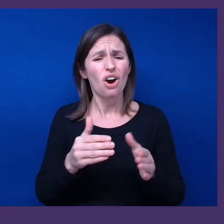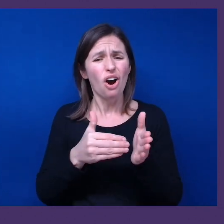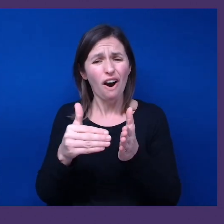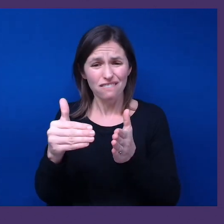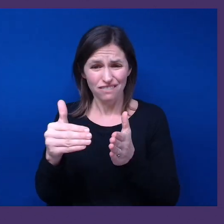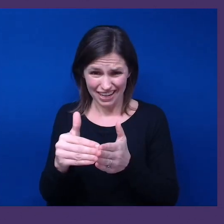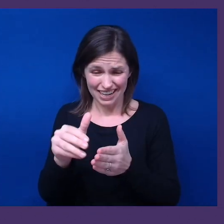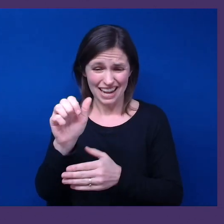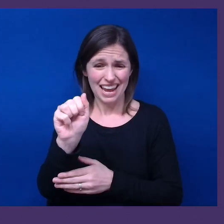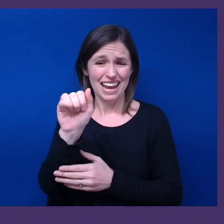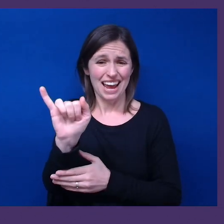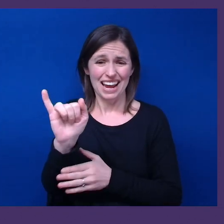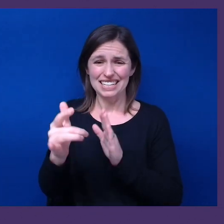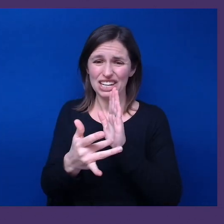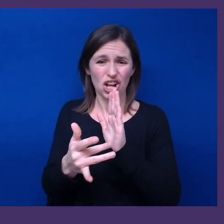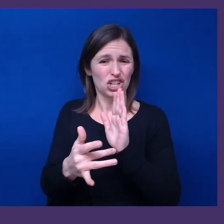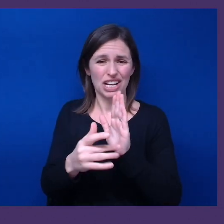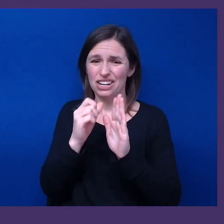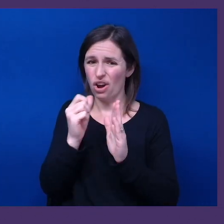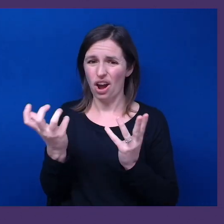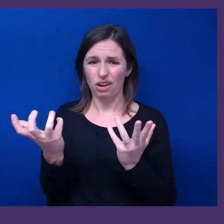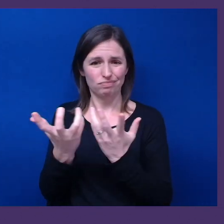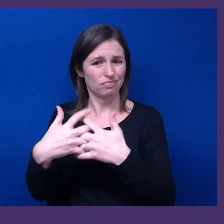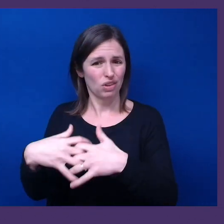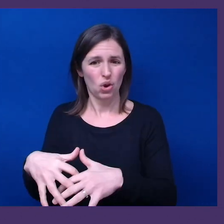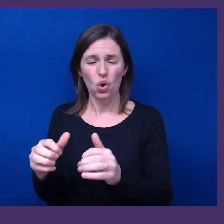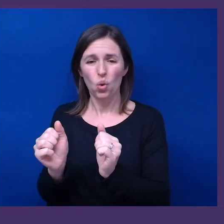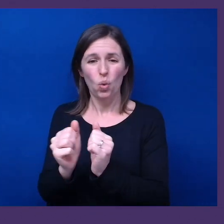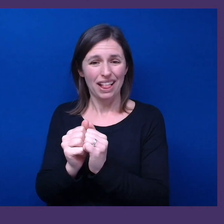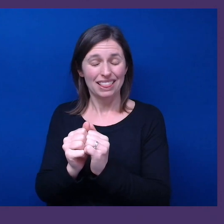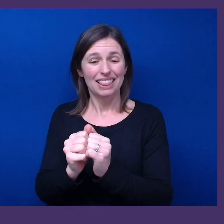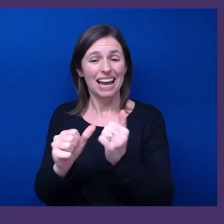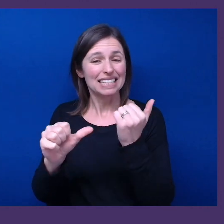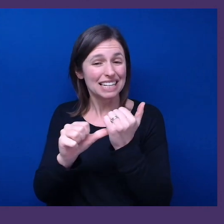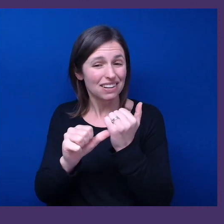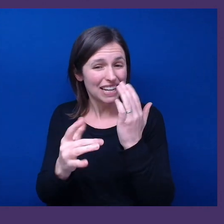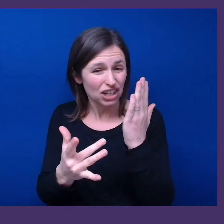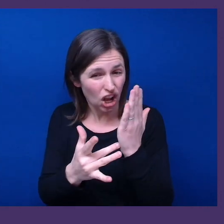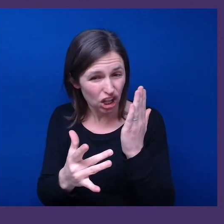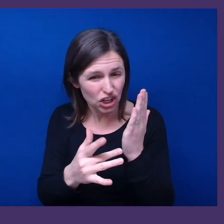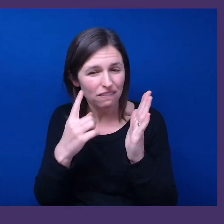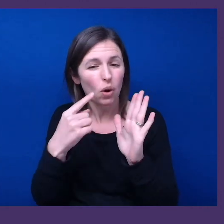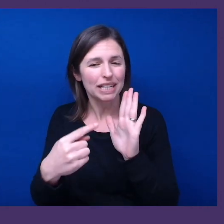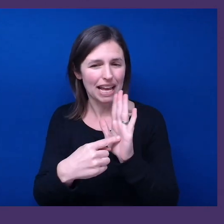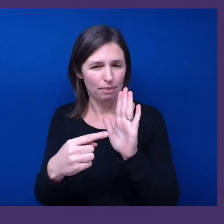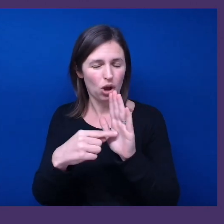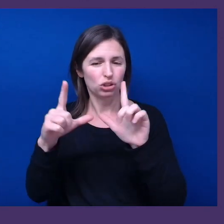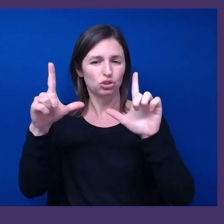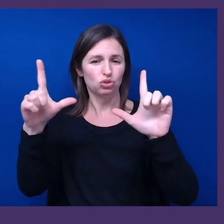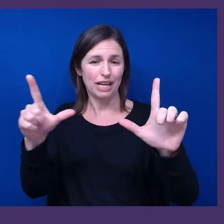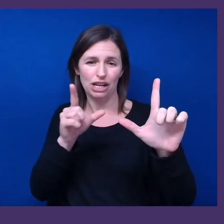or assistive technologies, creating significant barriers for blind and low-vision candidates and employees,